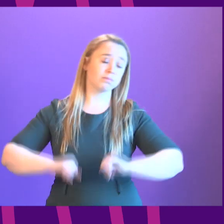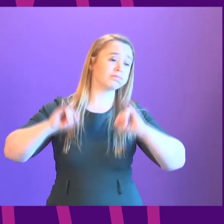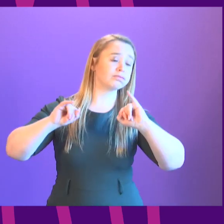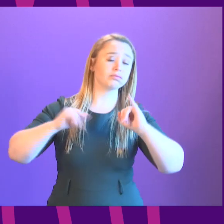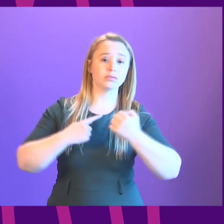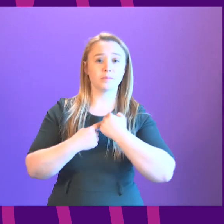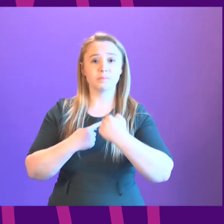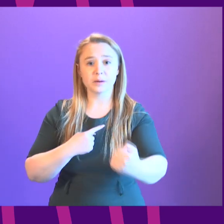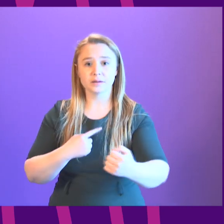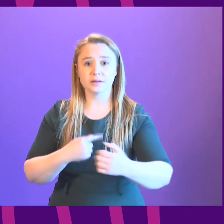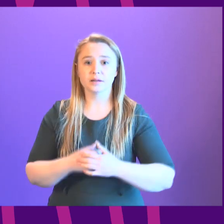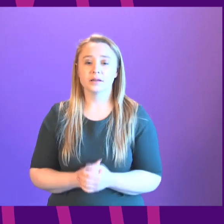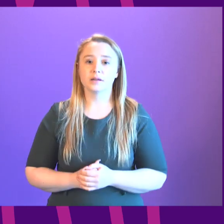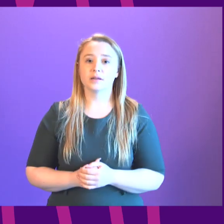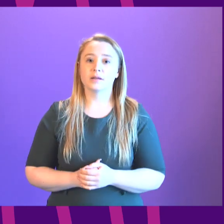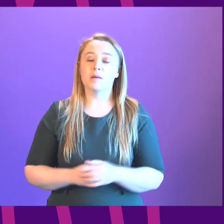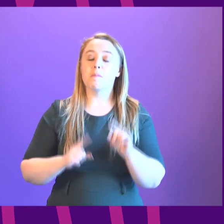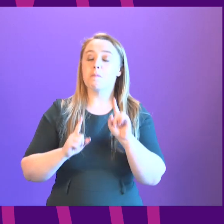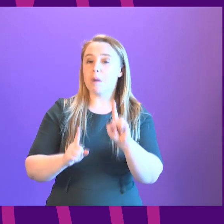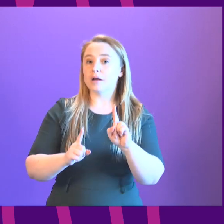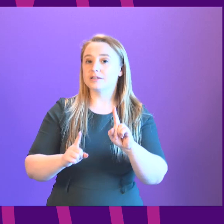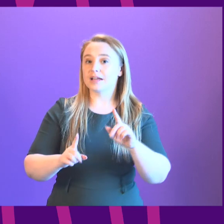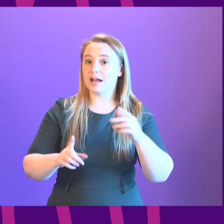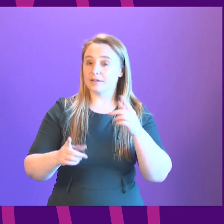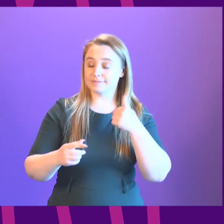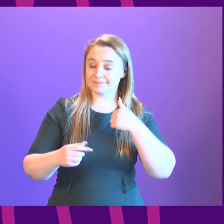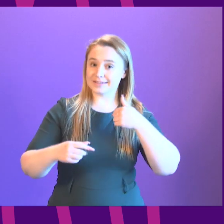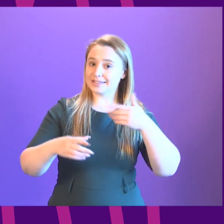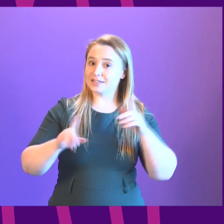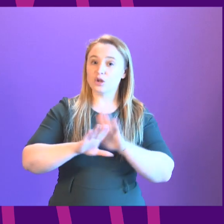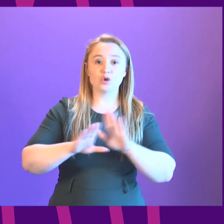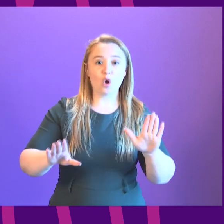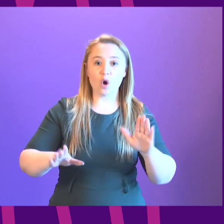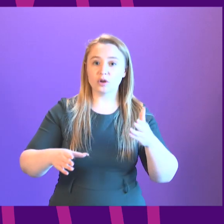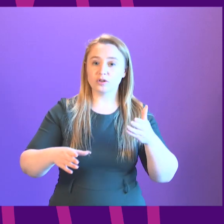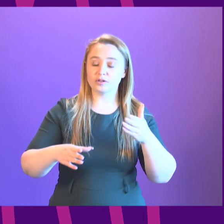are taking is not in response to current rates of prevalence: this is preventative action